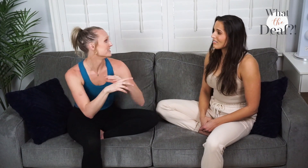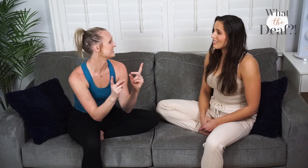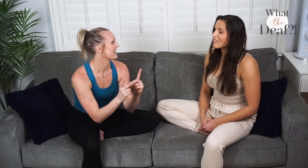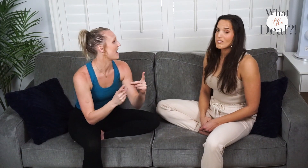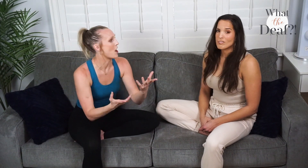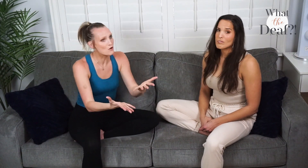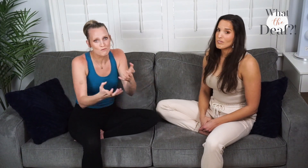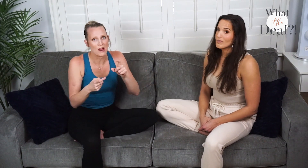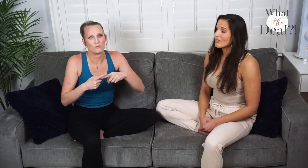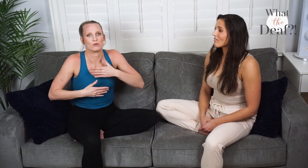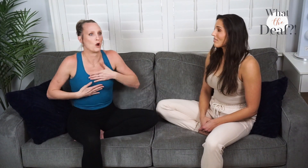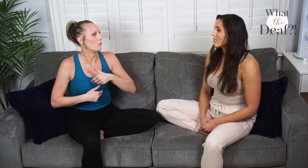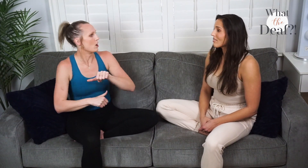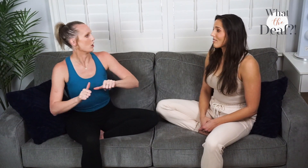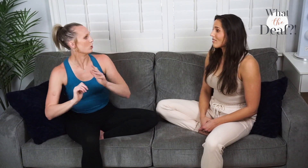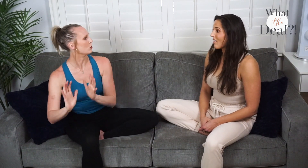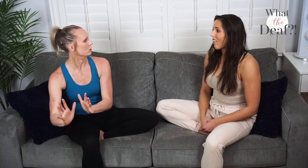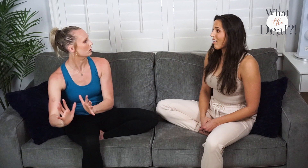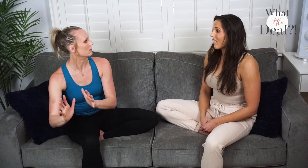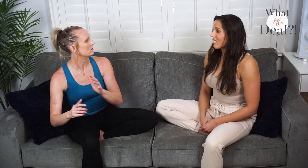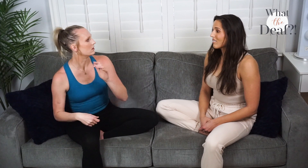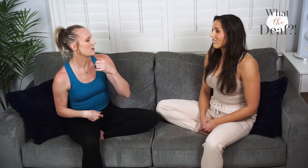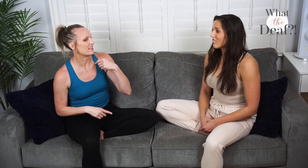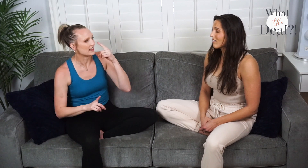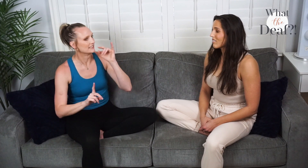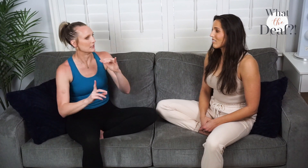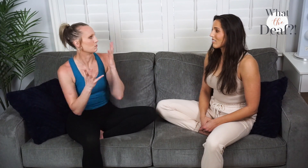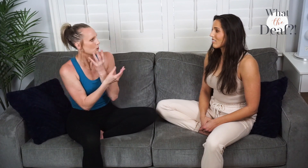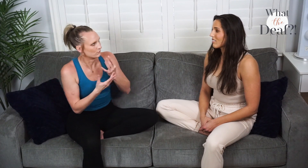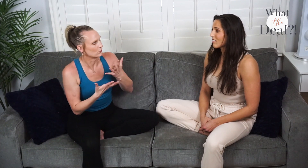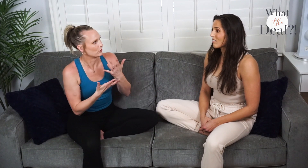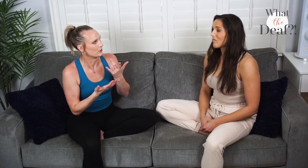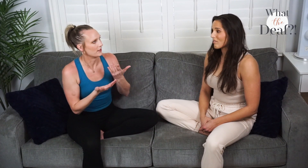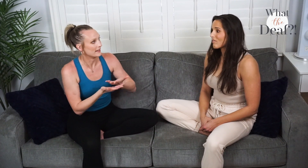Go out on dates, I wanna enjoy each other’s company and I think that is such a beautiful thing